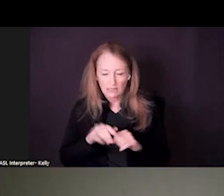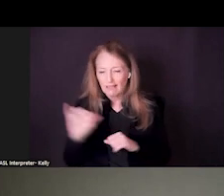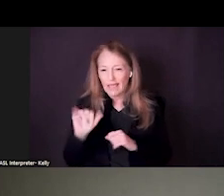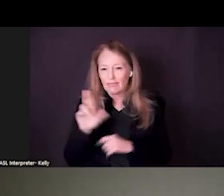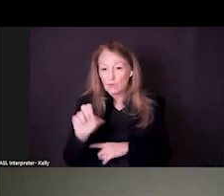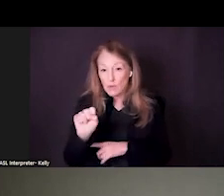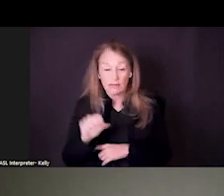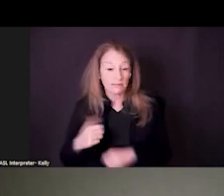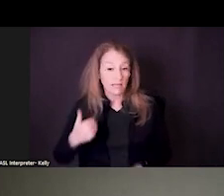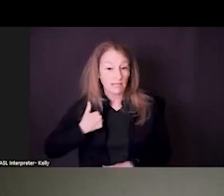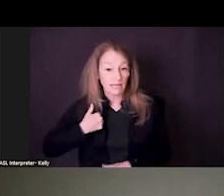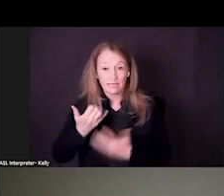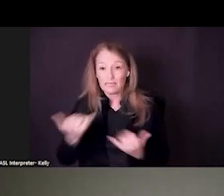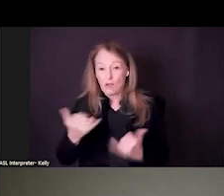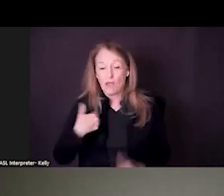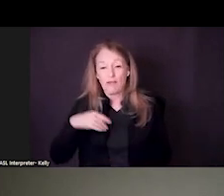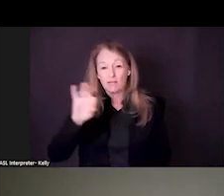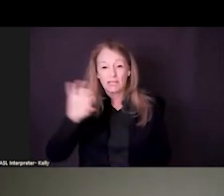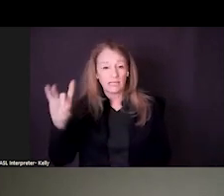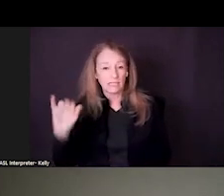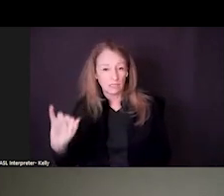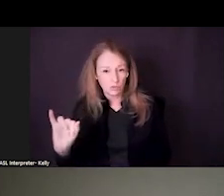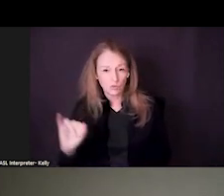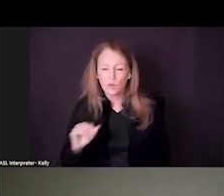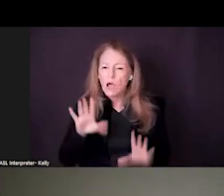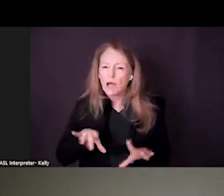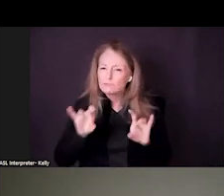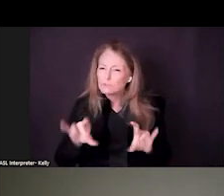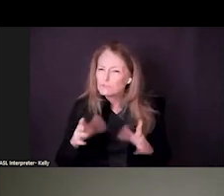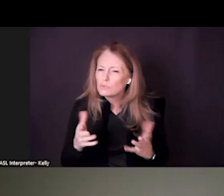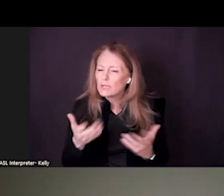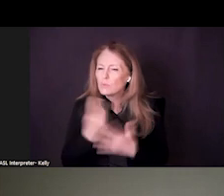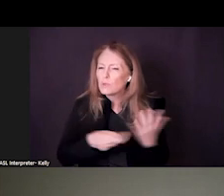HAVE 988 AS WELL. WHERE IS AUSTRALIA? HAVE BEEN IN THE LIFELINE